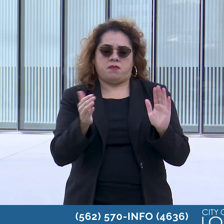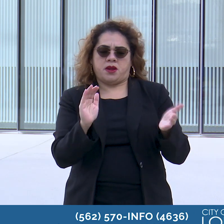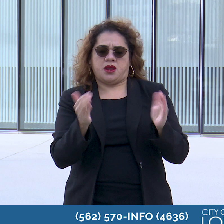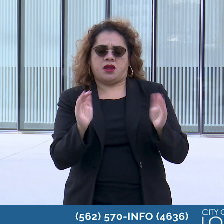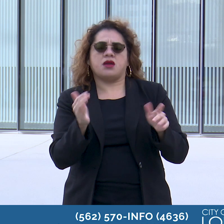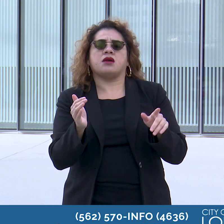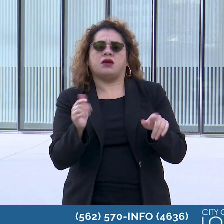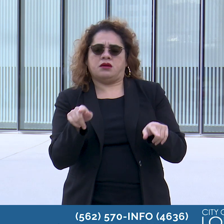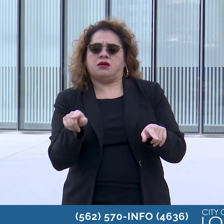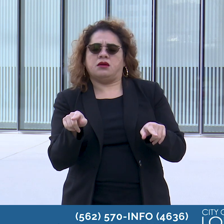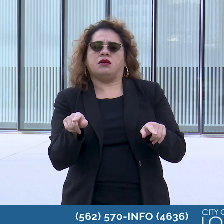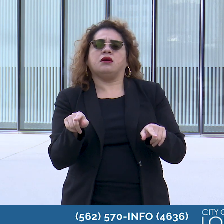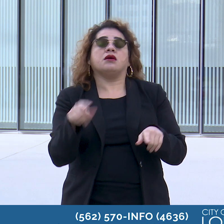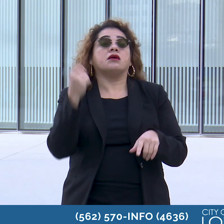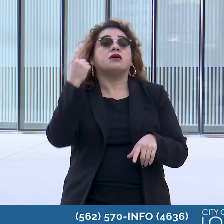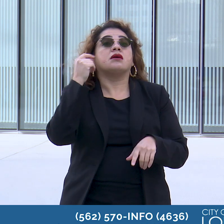than 9/11.